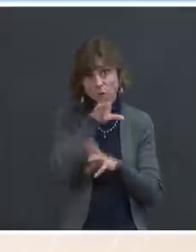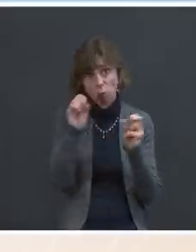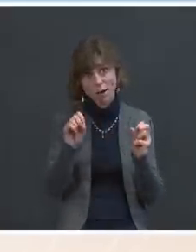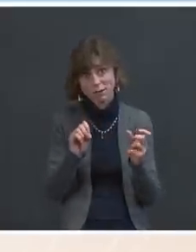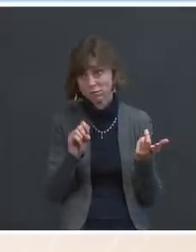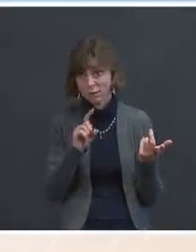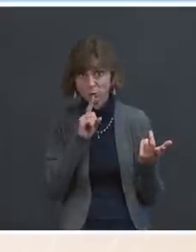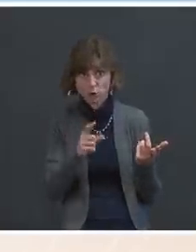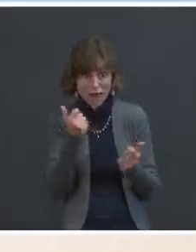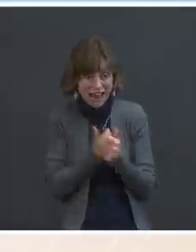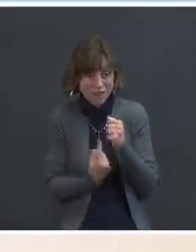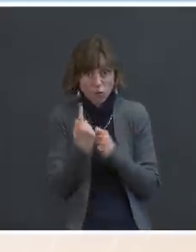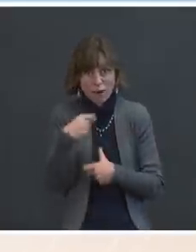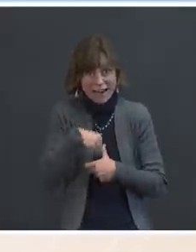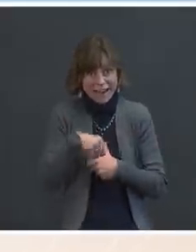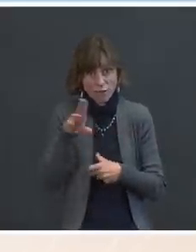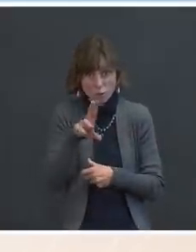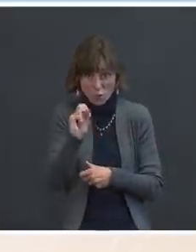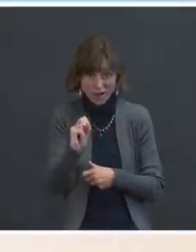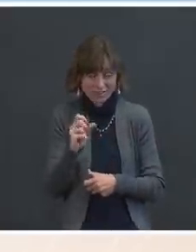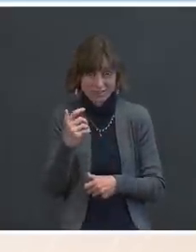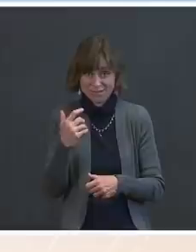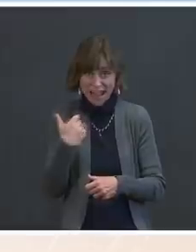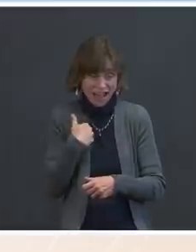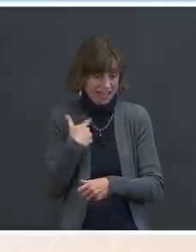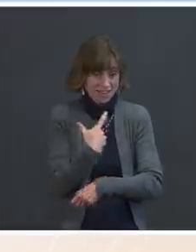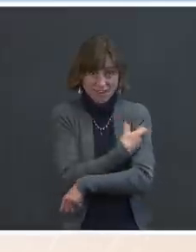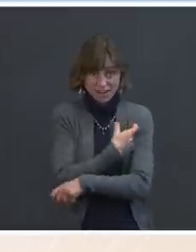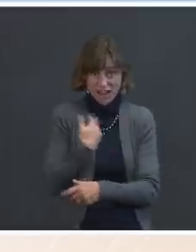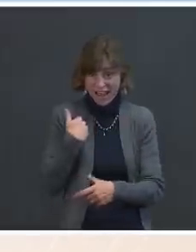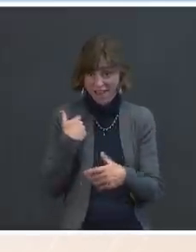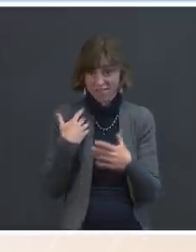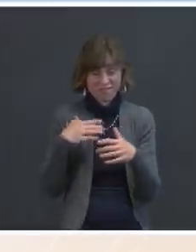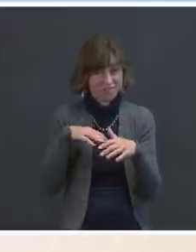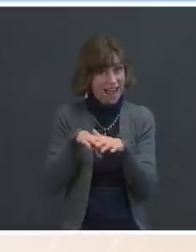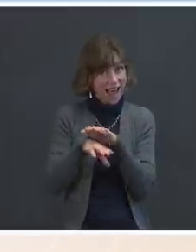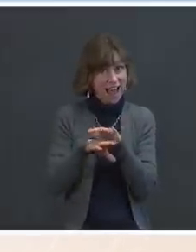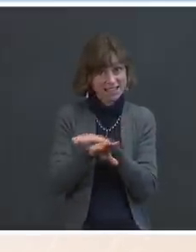and receives access to the COVID -- COVID-19 vaccine is a key priority.